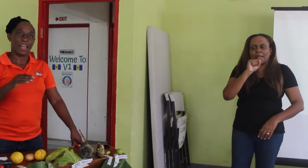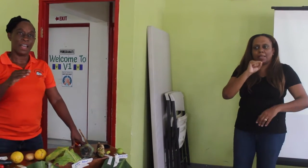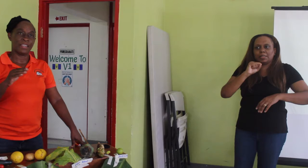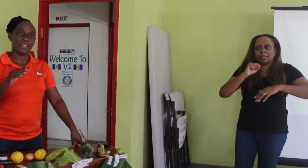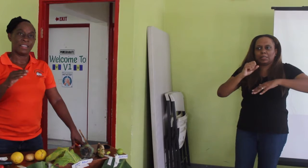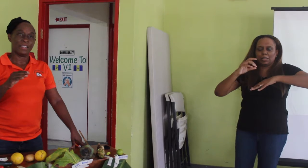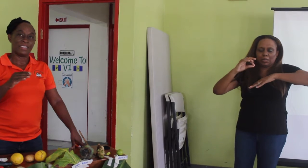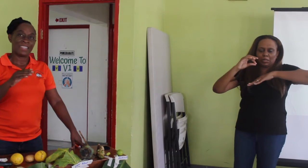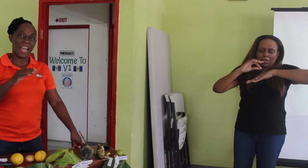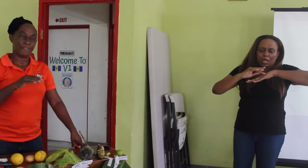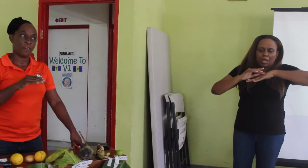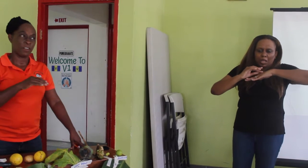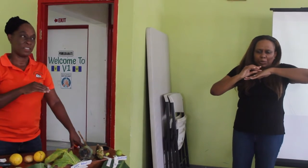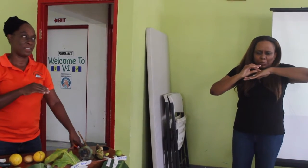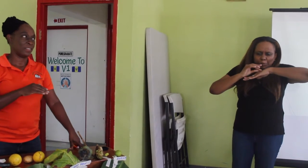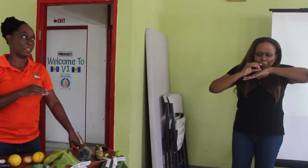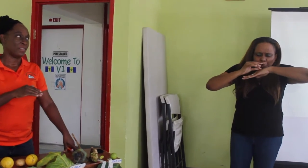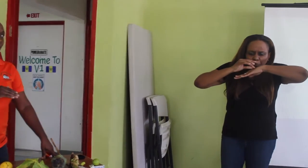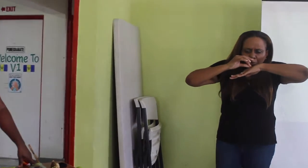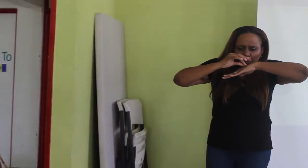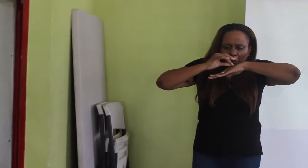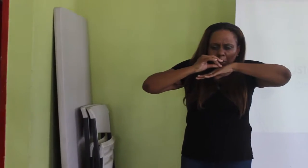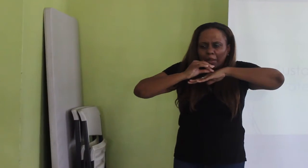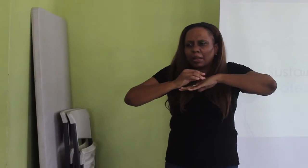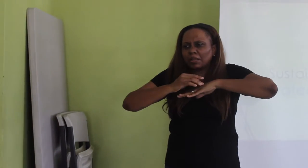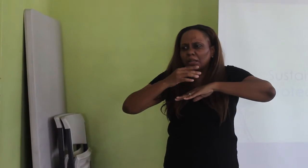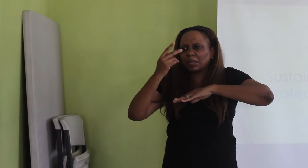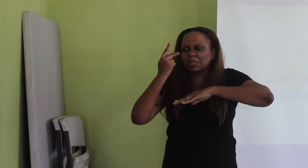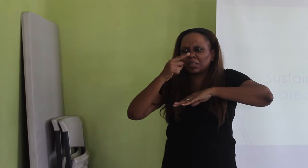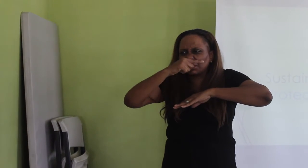and that fungus that blackness that we see